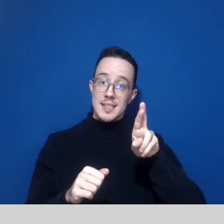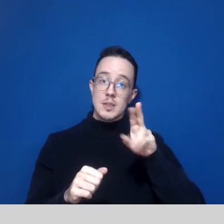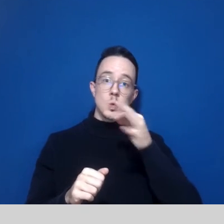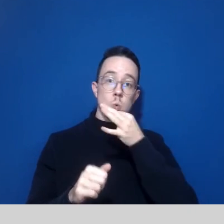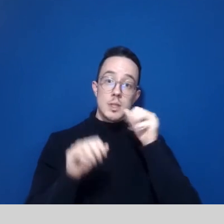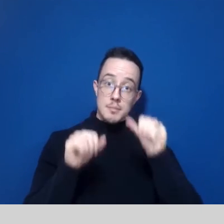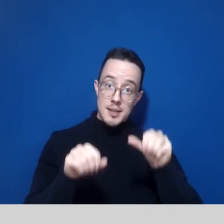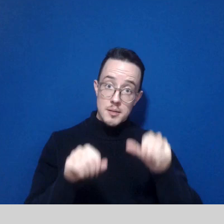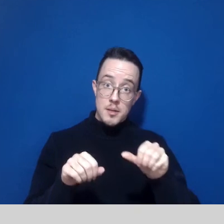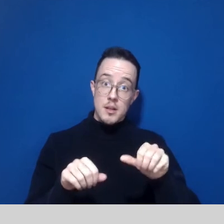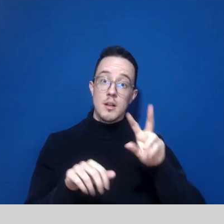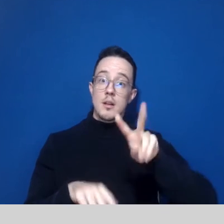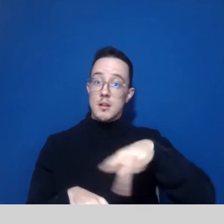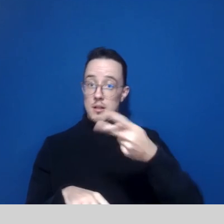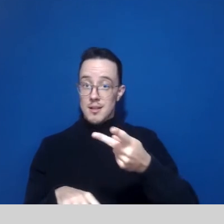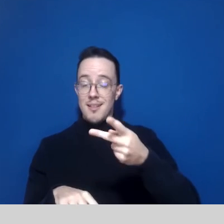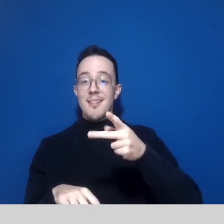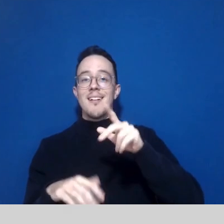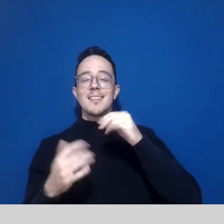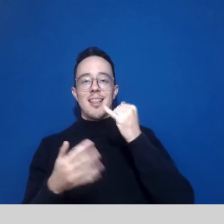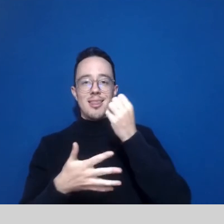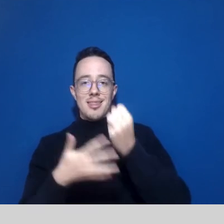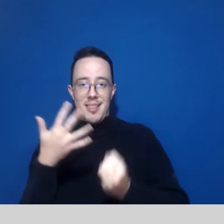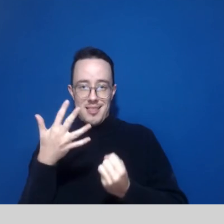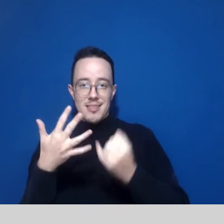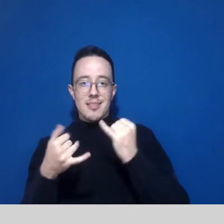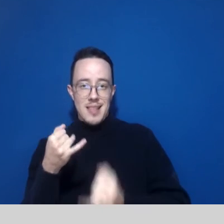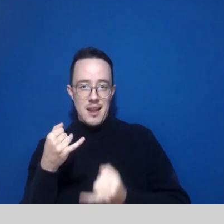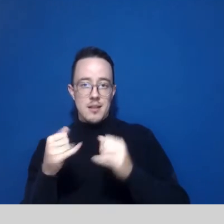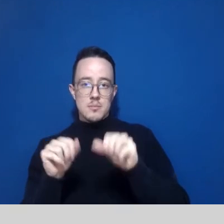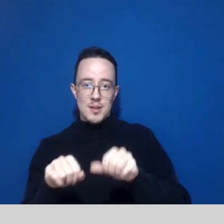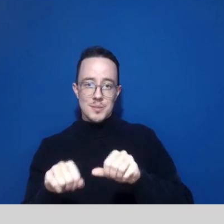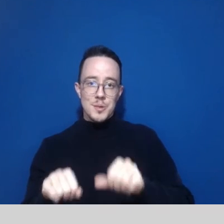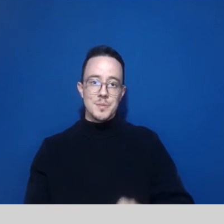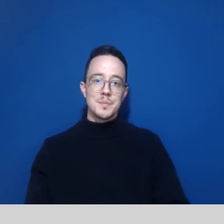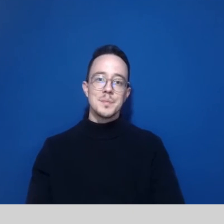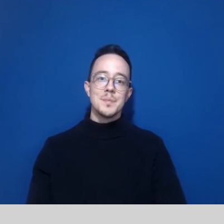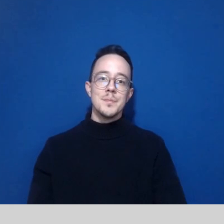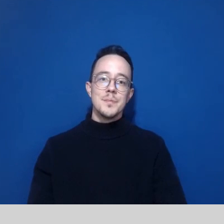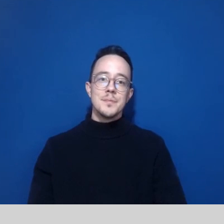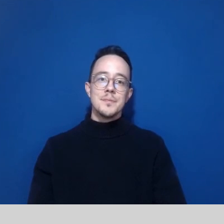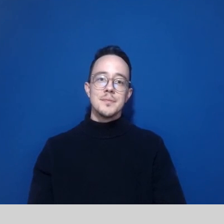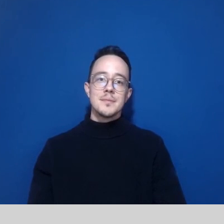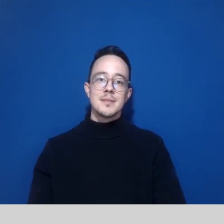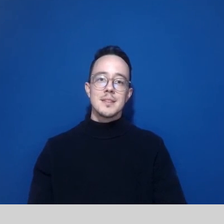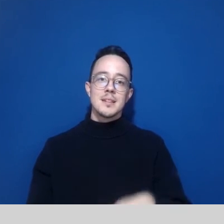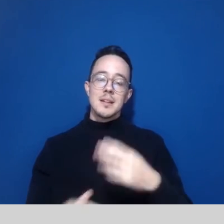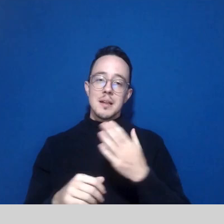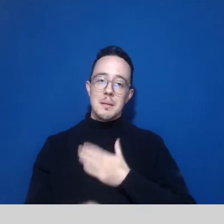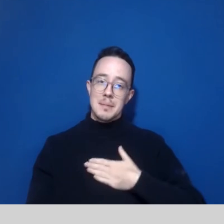And then from strings to bytes, as late as possible UTF-8 is cool, Python 3 is cool too.